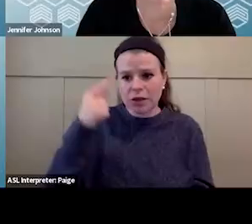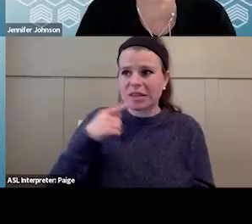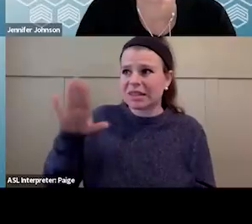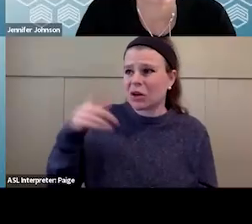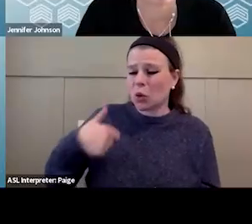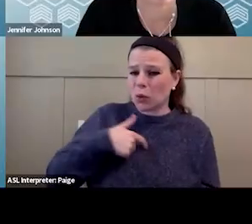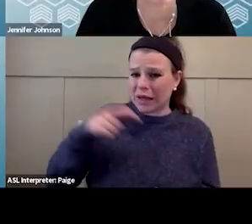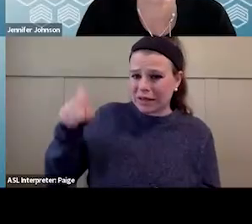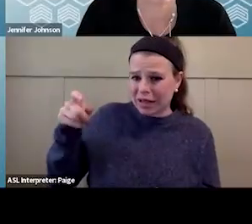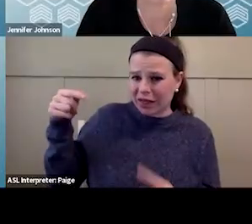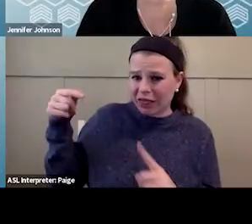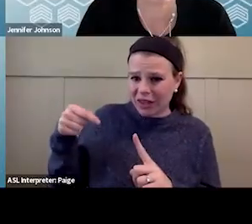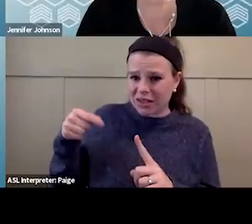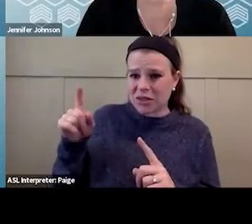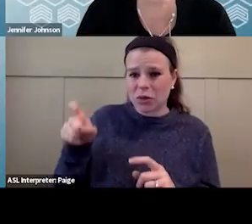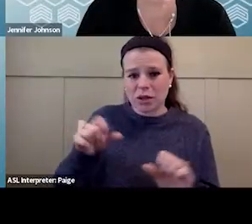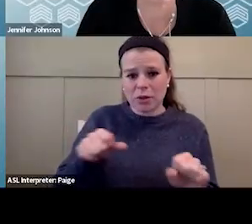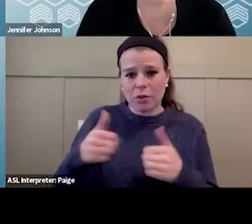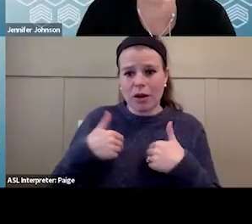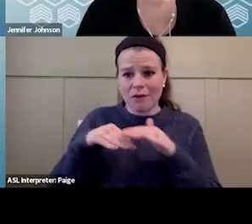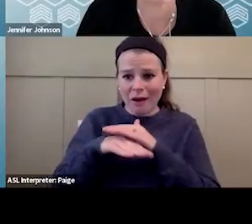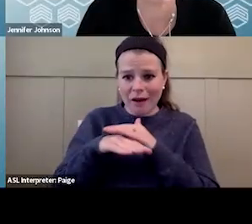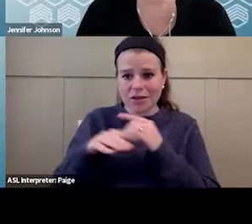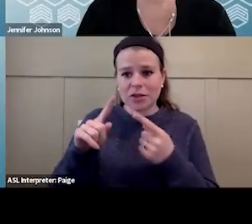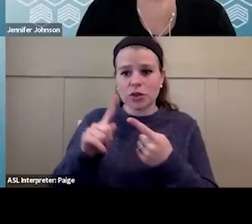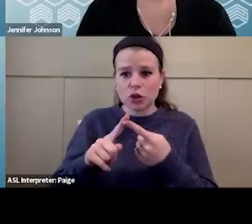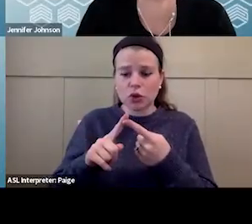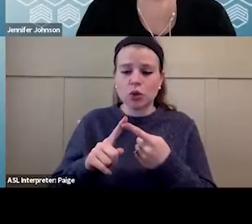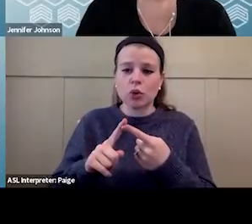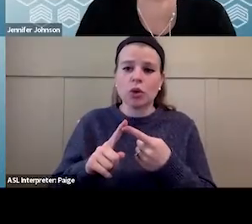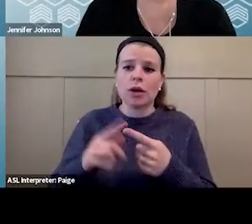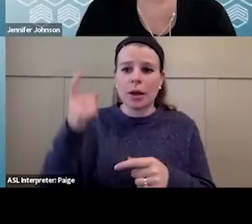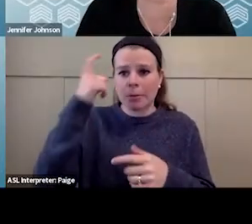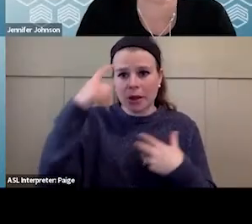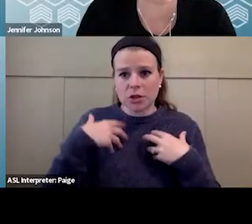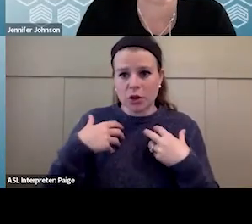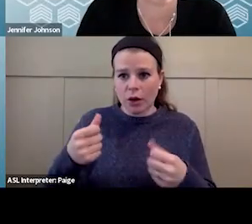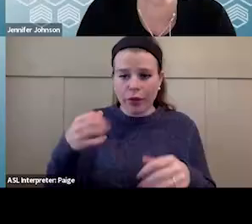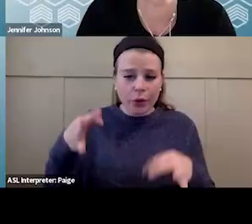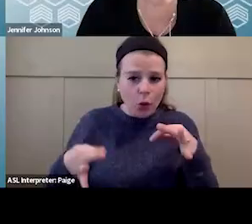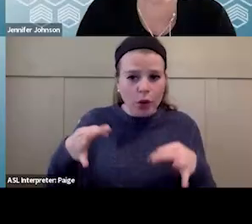We need to be able to have access to, to mental health courts and, uh,